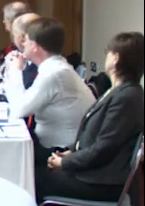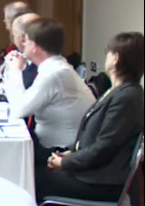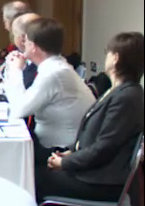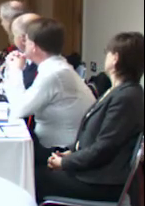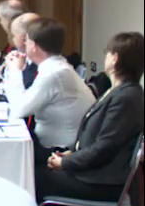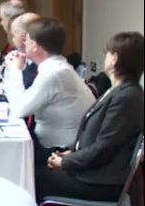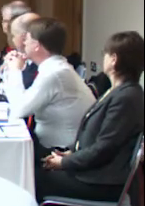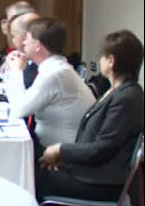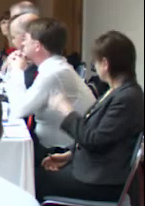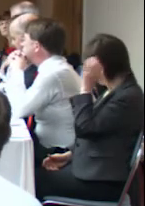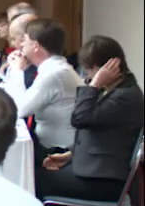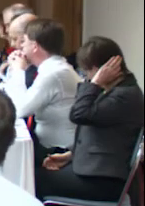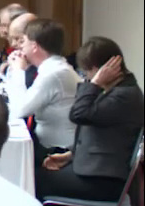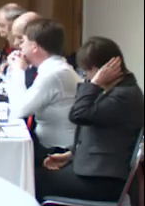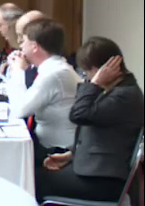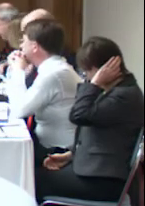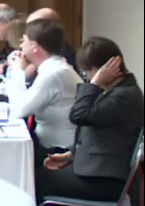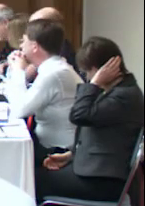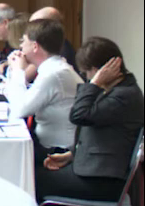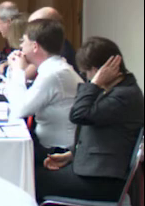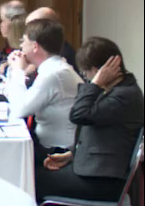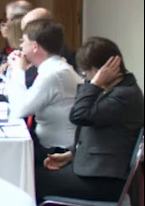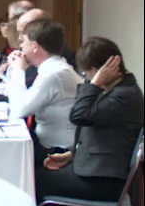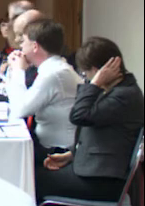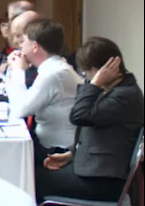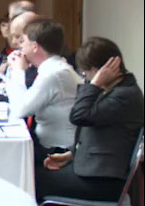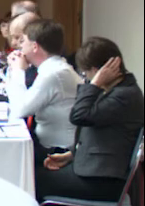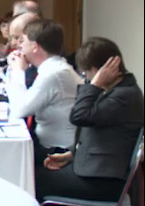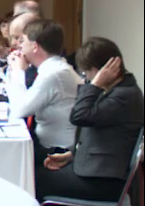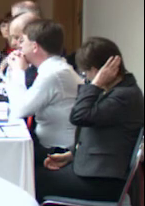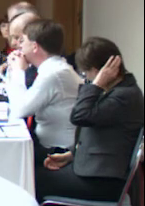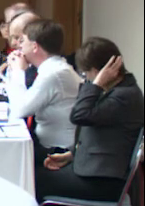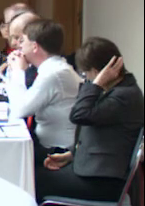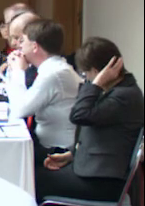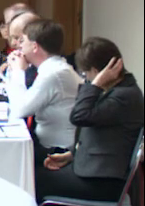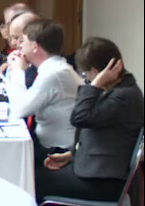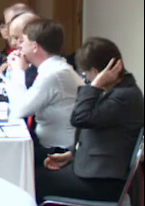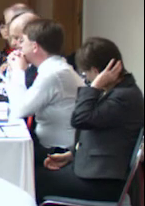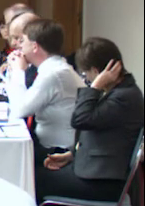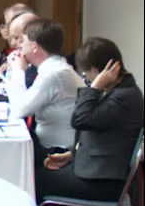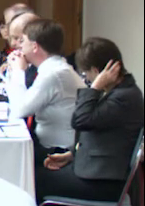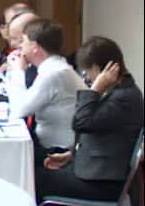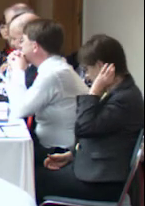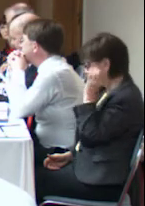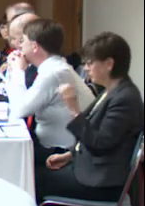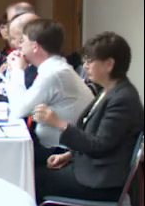Can I just say a couple of words, I think, from a medical perspective.